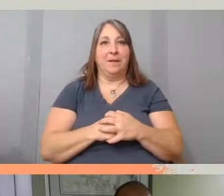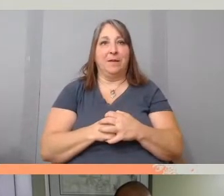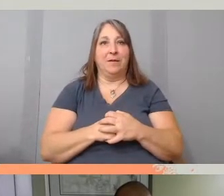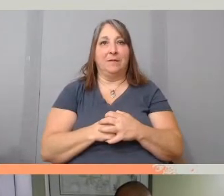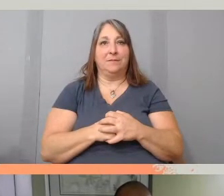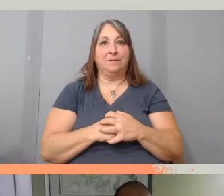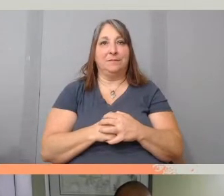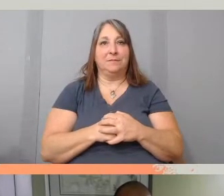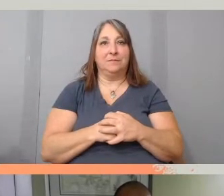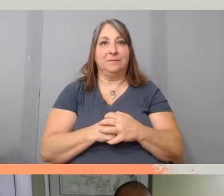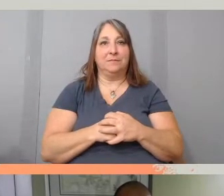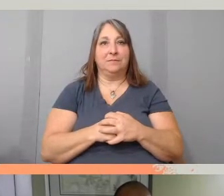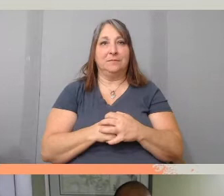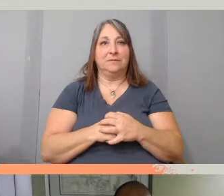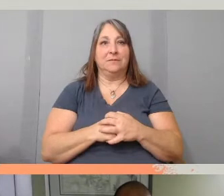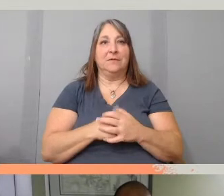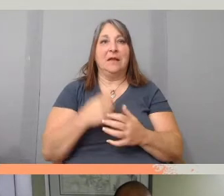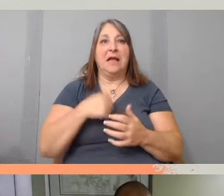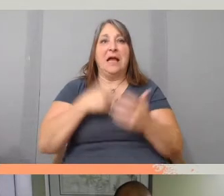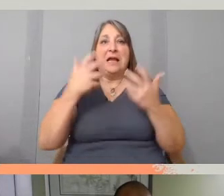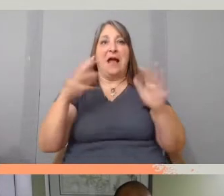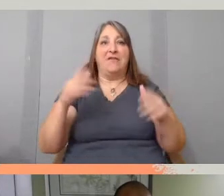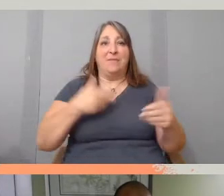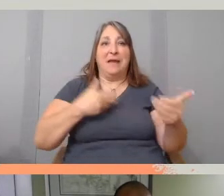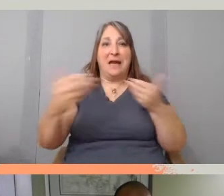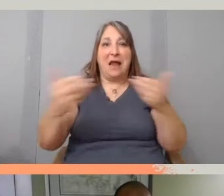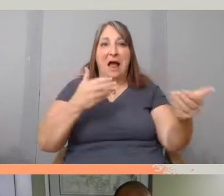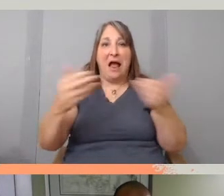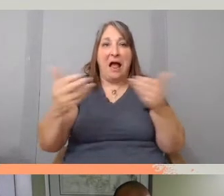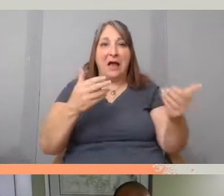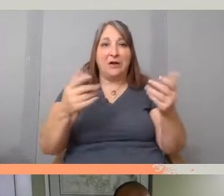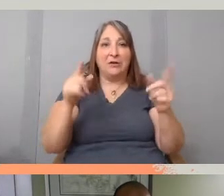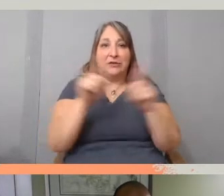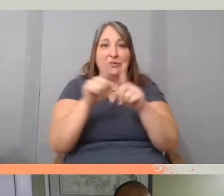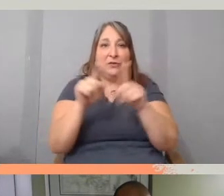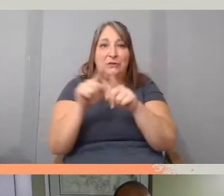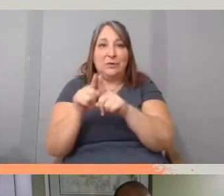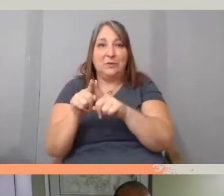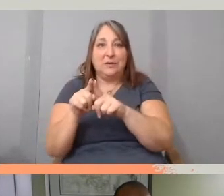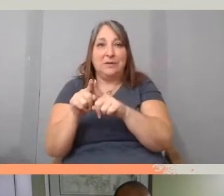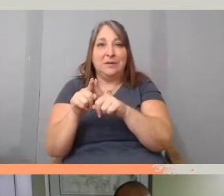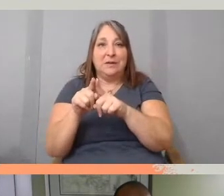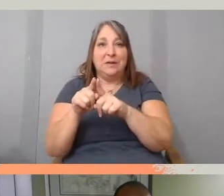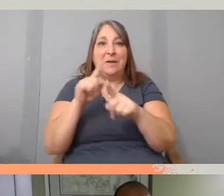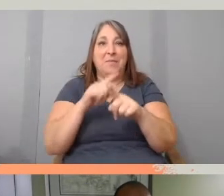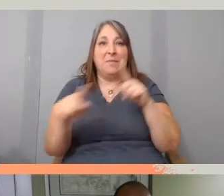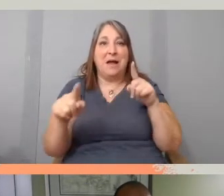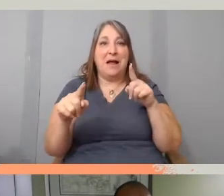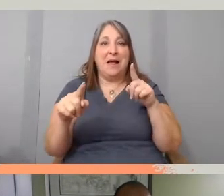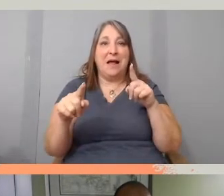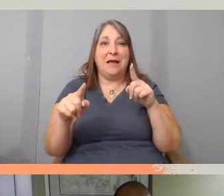And I've been hired to with like undocumented related films, but in the beginning of my career